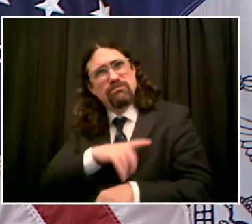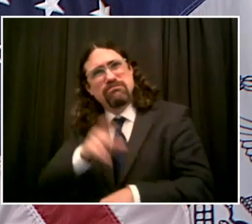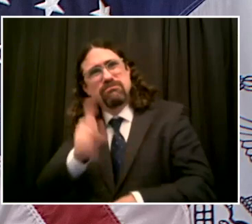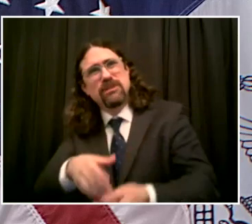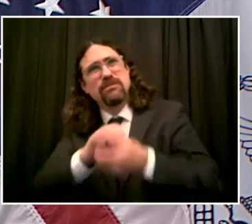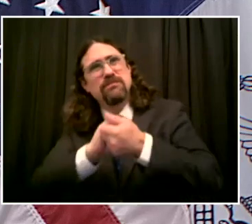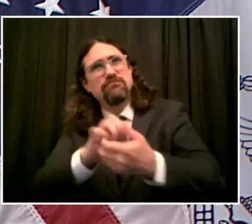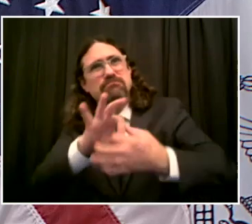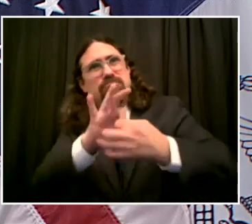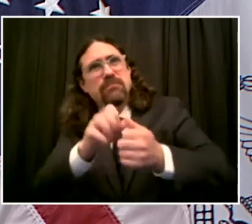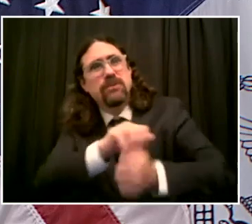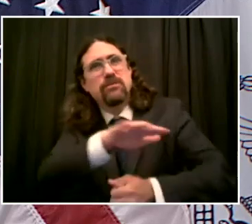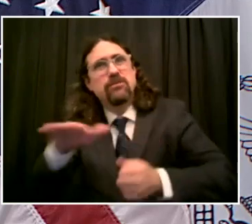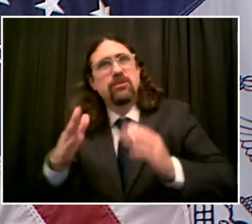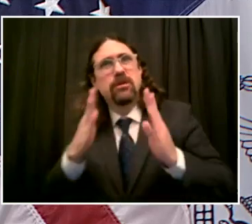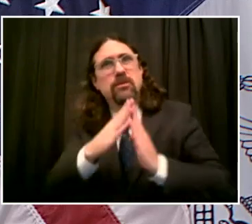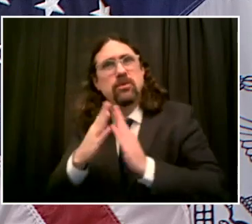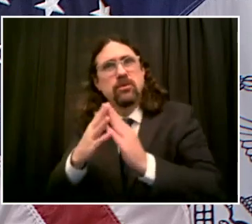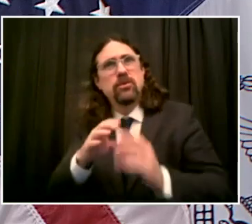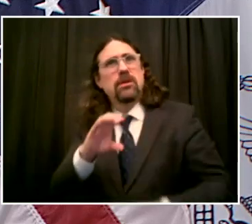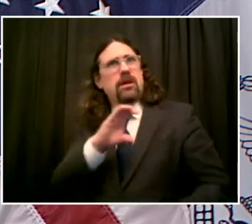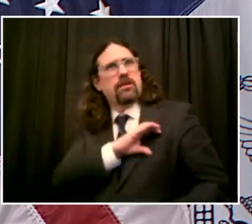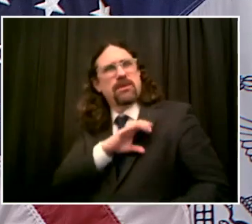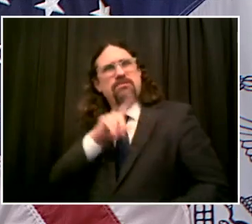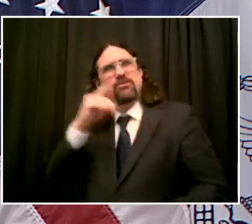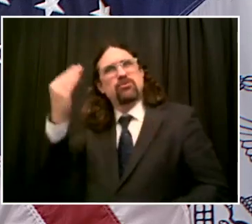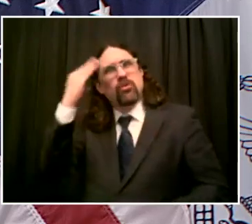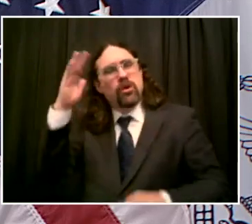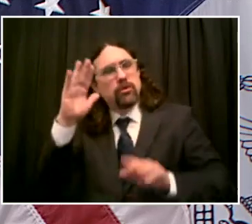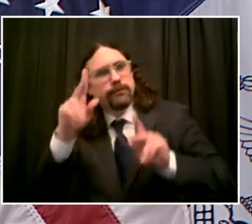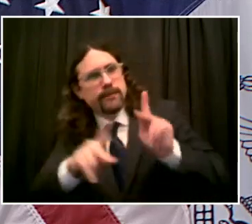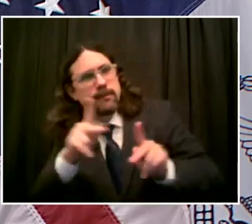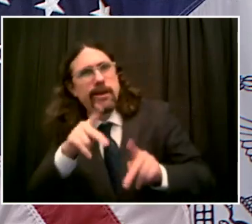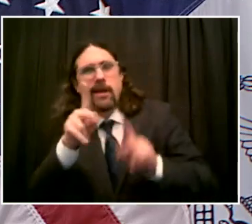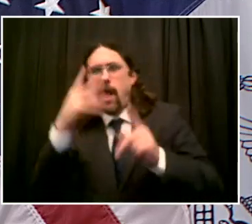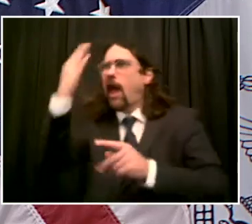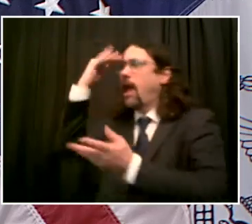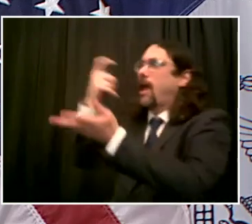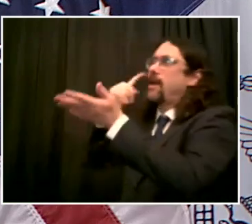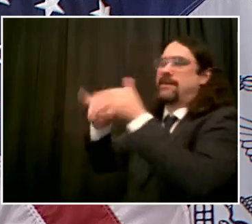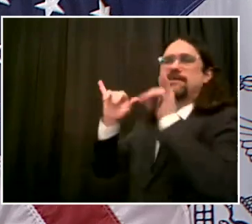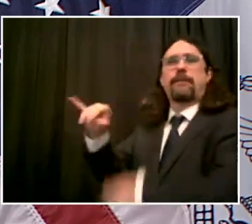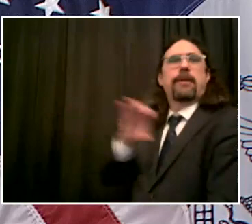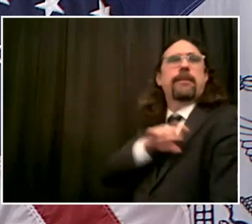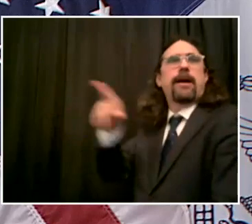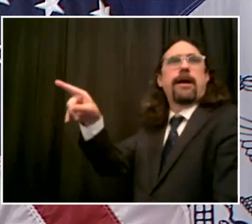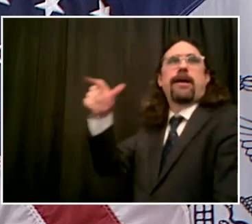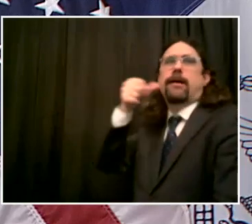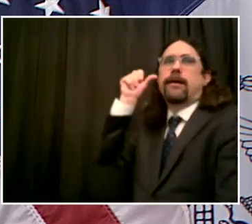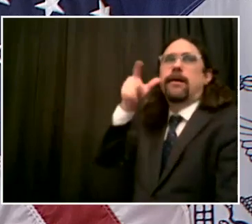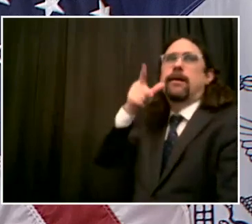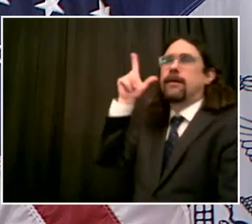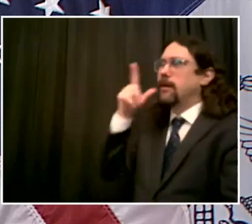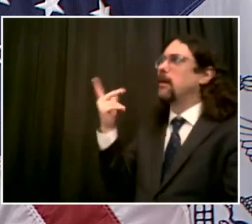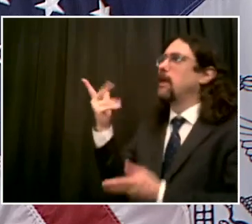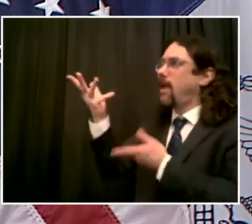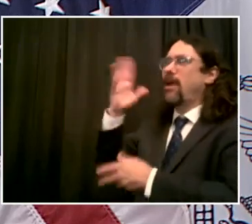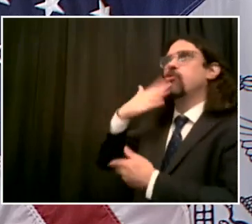OFFICERS TO SAY GOOD MORNING. I WAT NTHEM TO GET TO KNOW THE MEMBERS OF THE IR COMMUNITIES TO